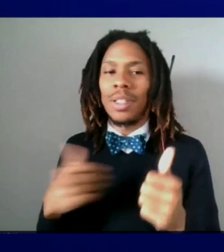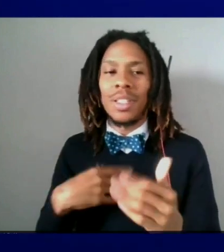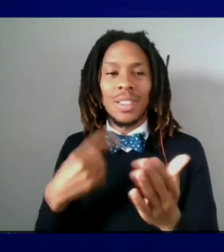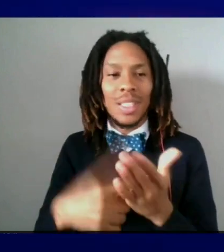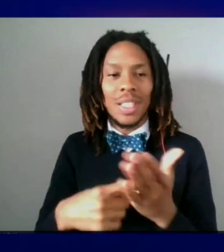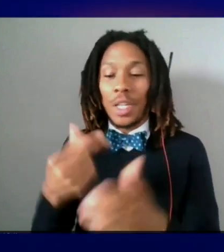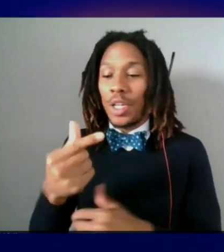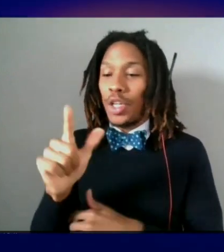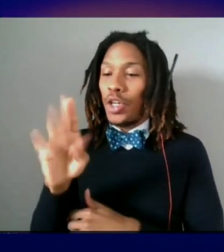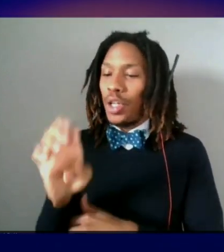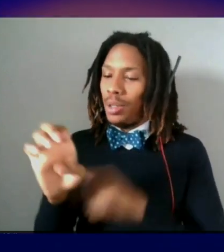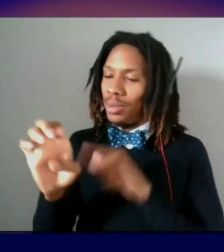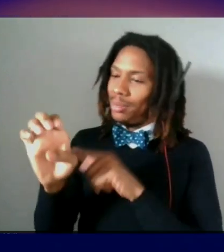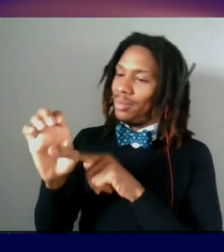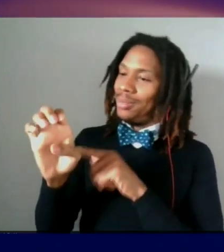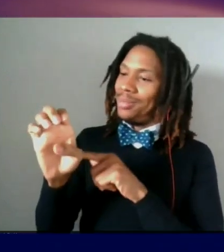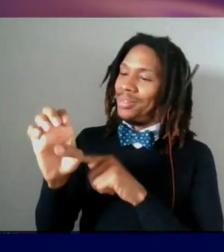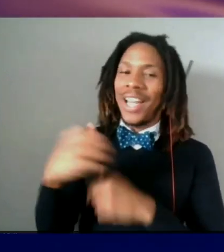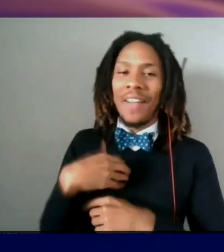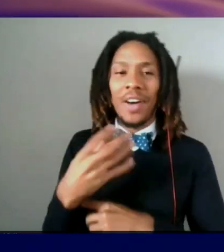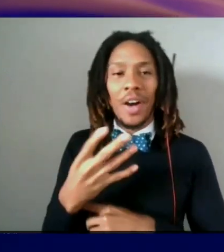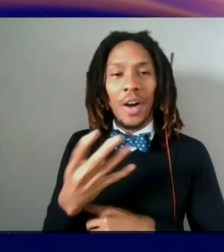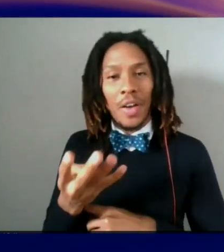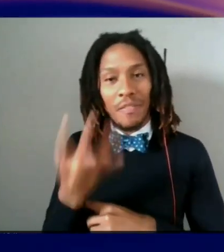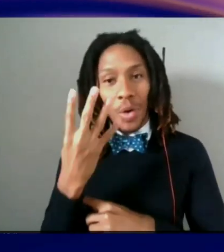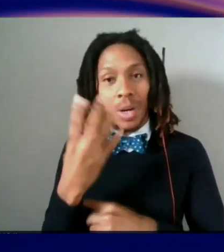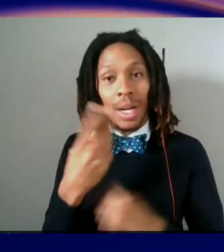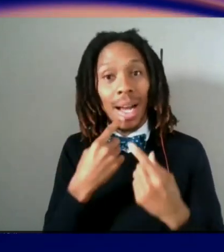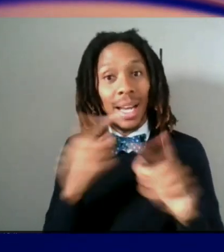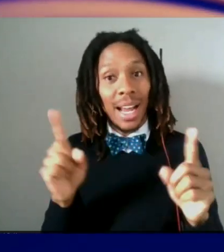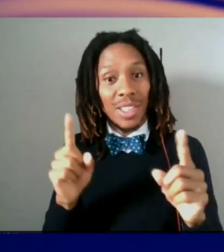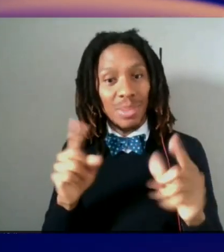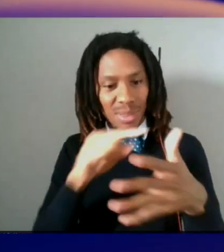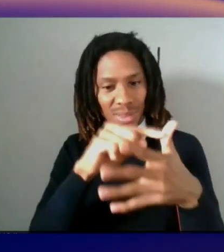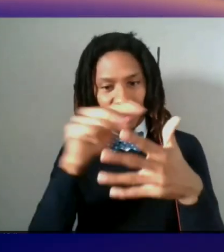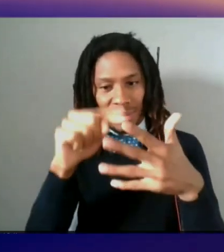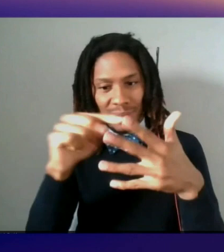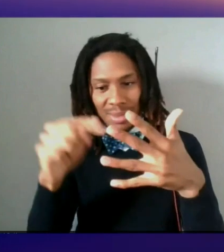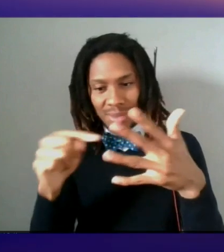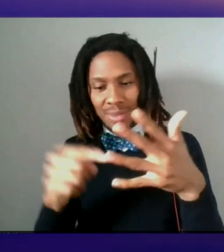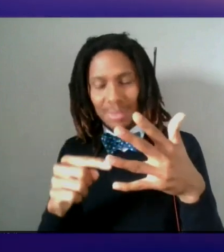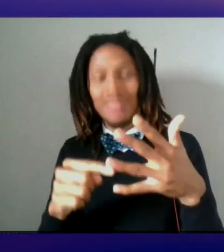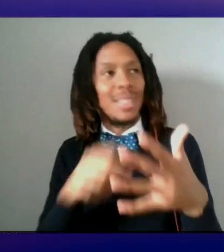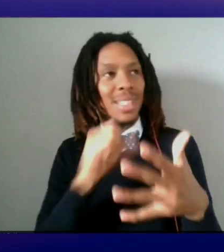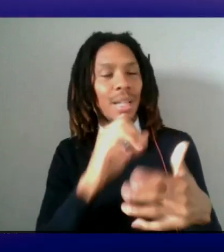We've had four announcements, right? Yep. We'll go through each of those.